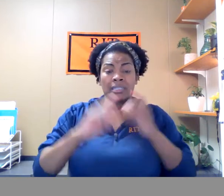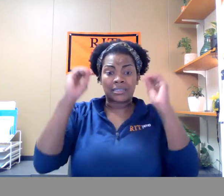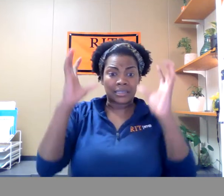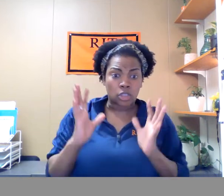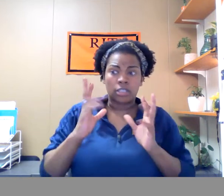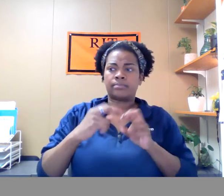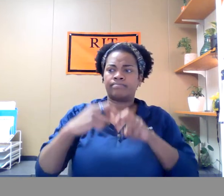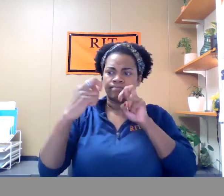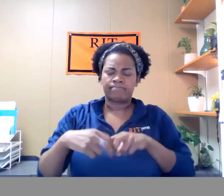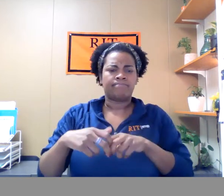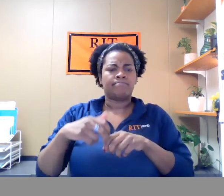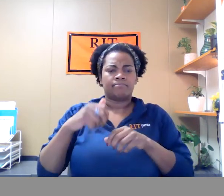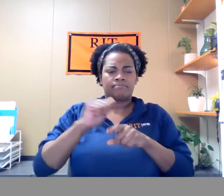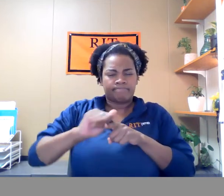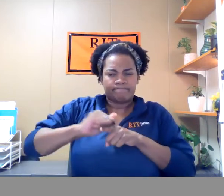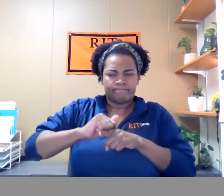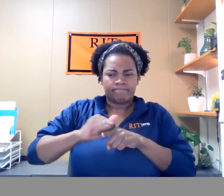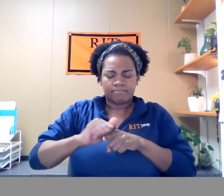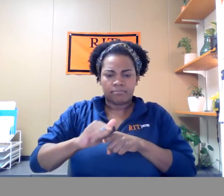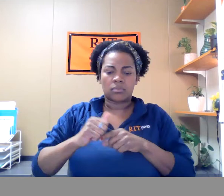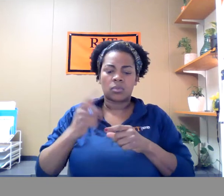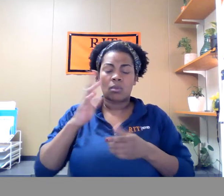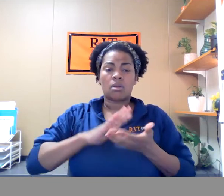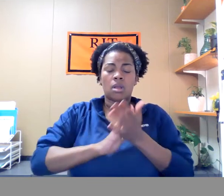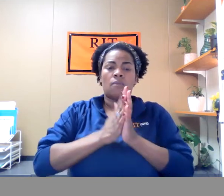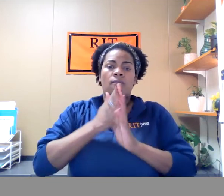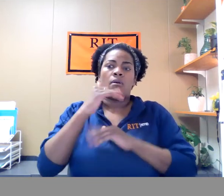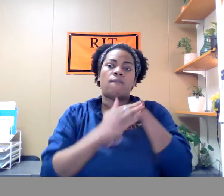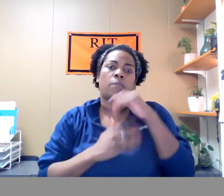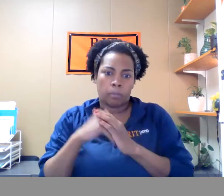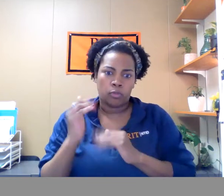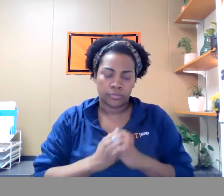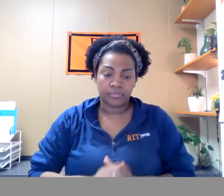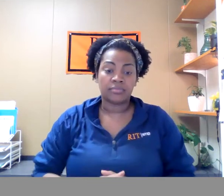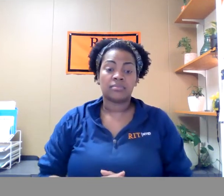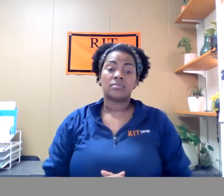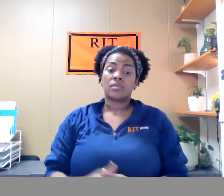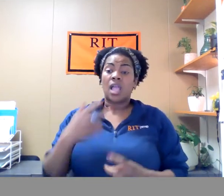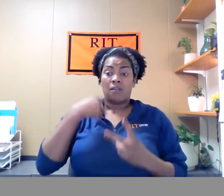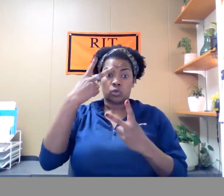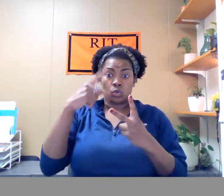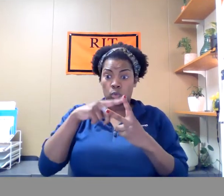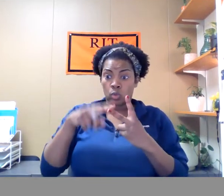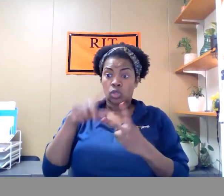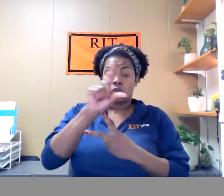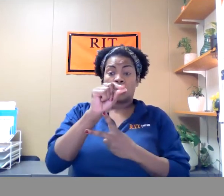Maybe take a couple minutes with your family or friends or an instructor and practice your presentation